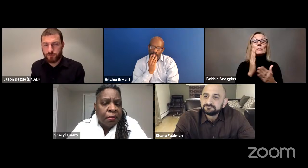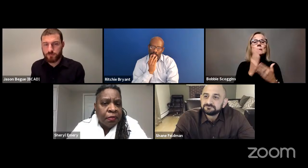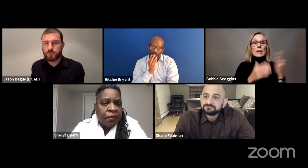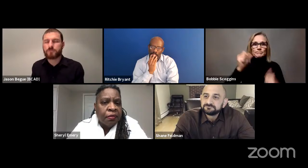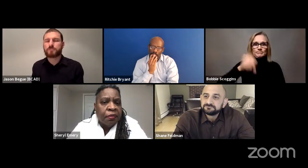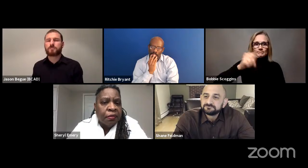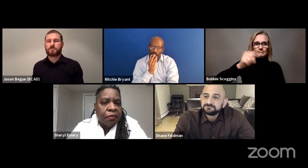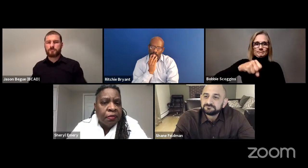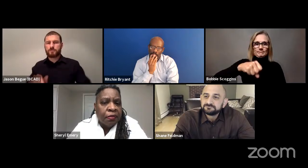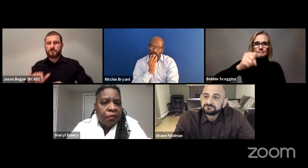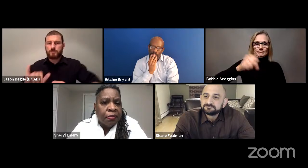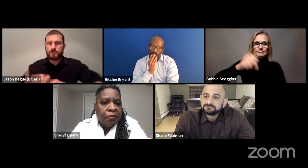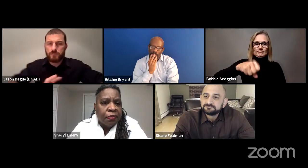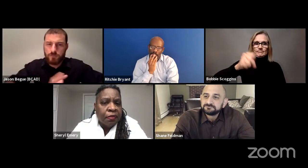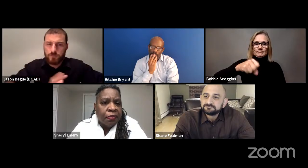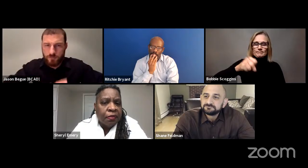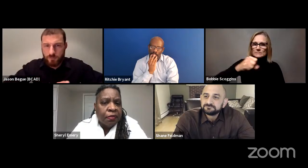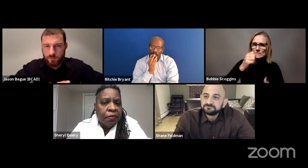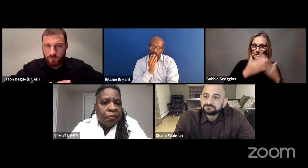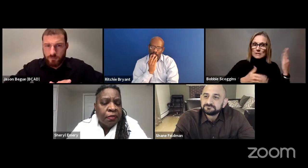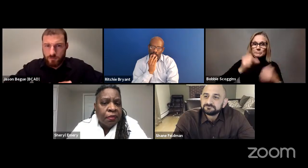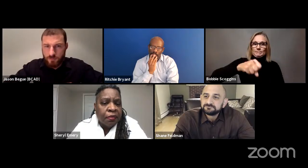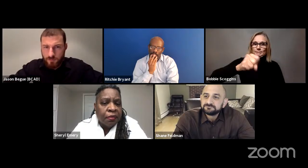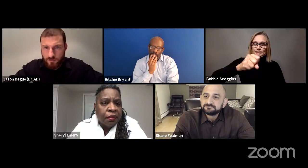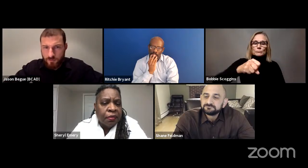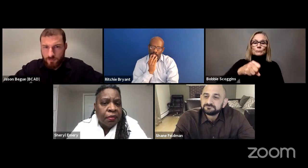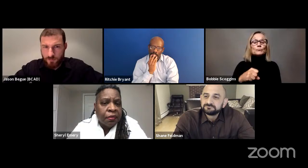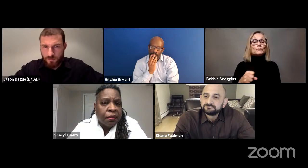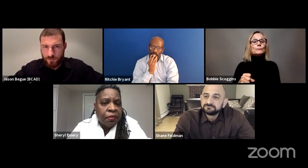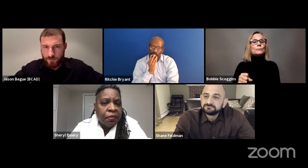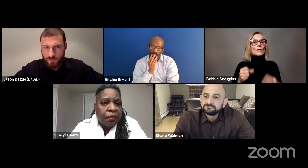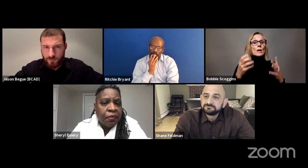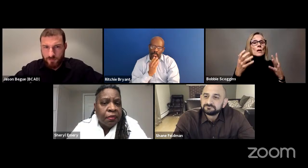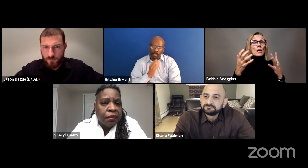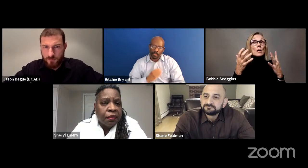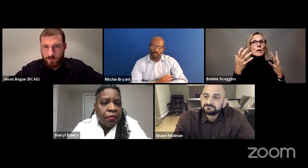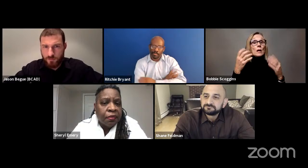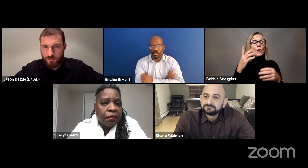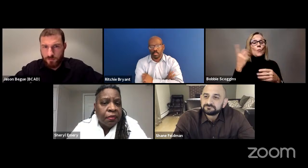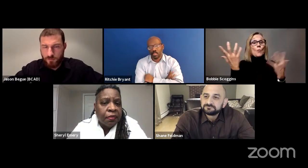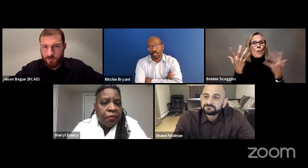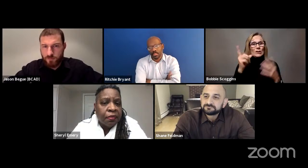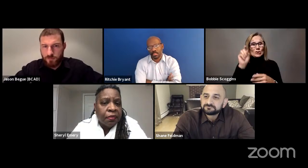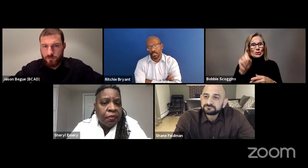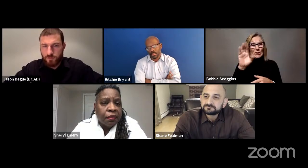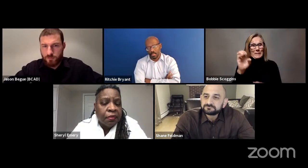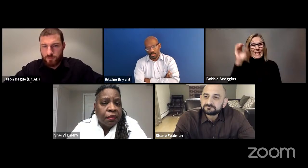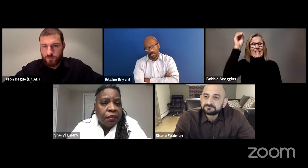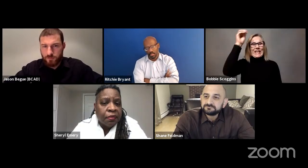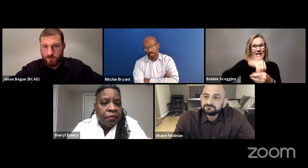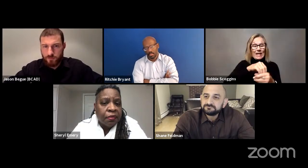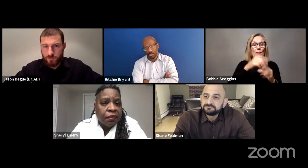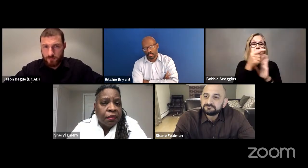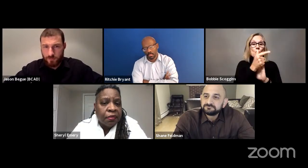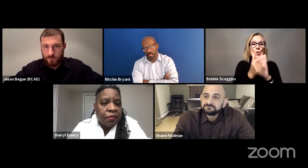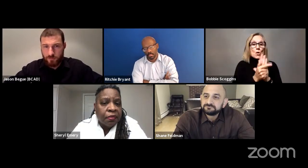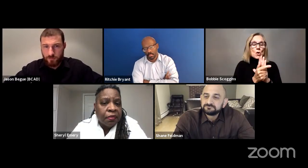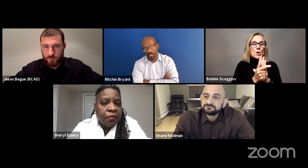them aren't relevant. Some of them most absolutely are. Some are very pertinent. Some are not.